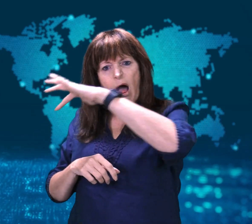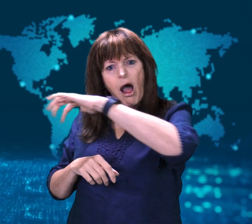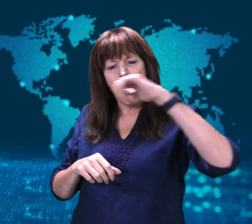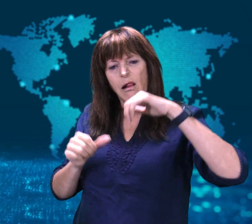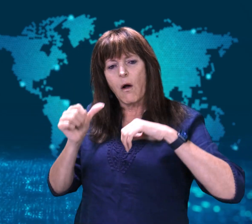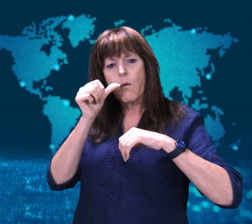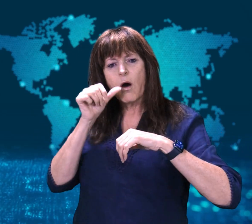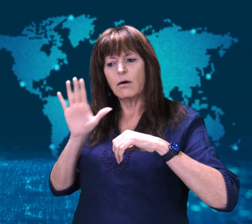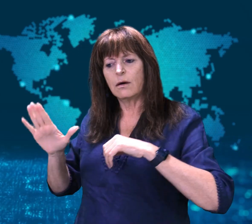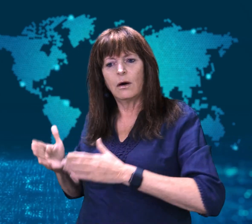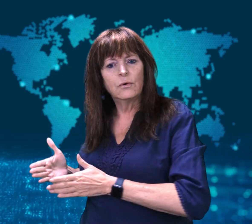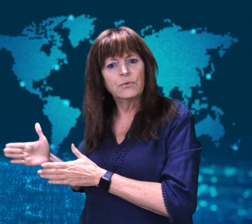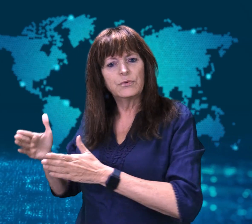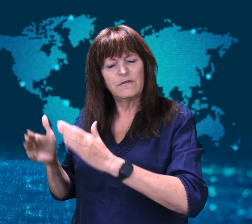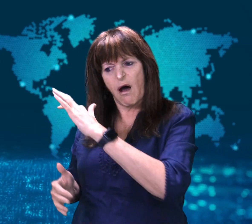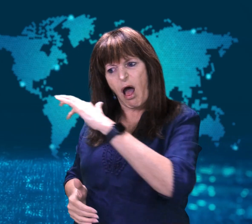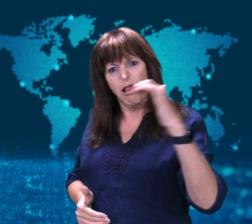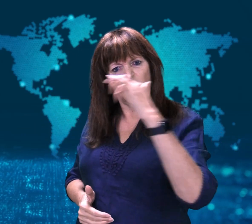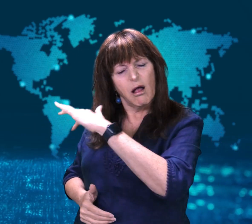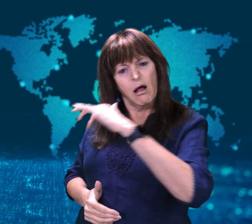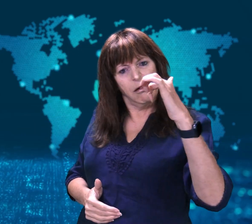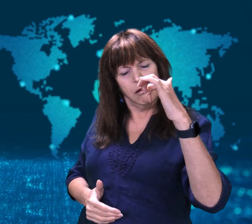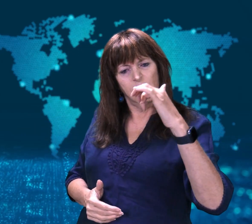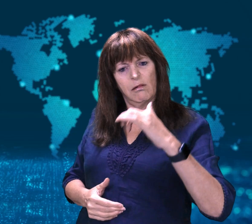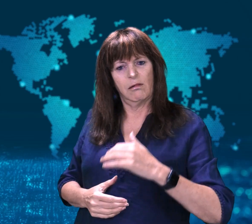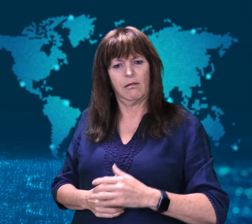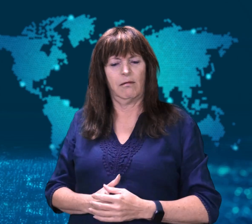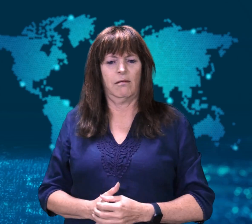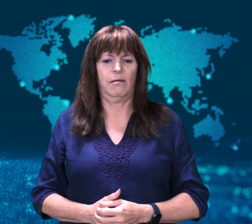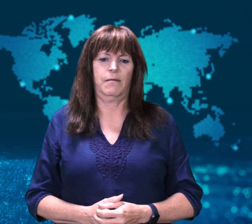water from their rivers.